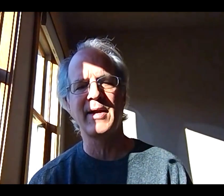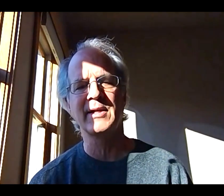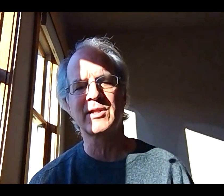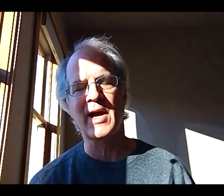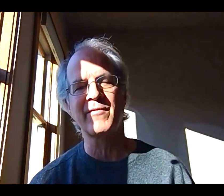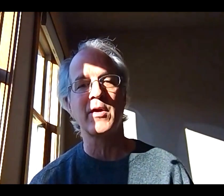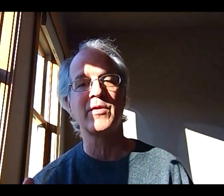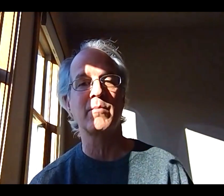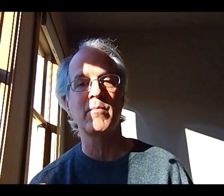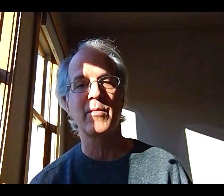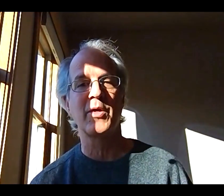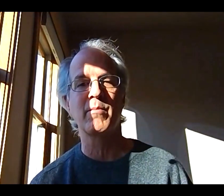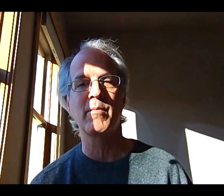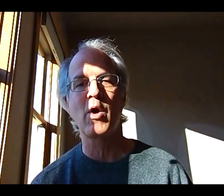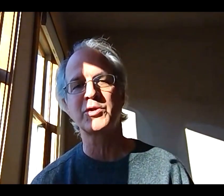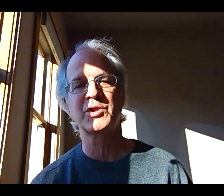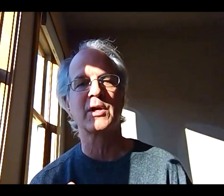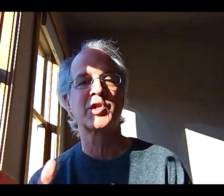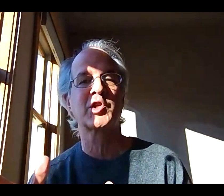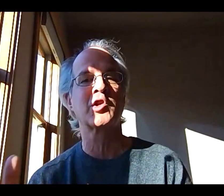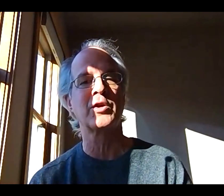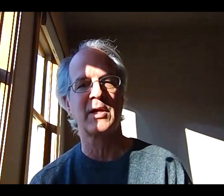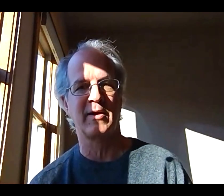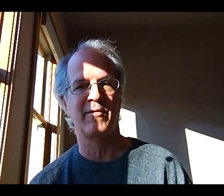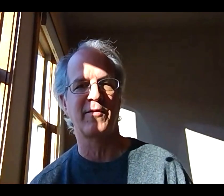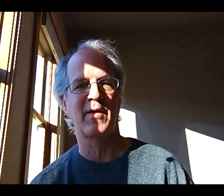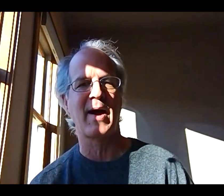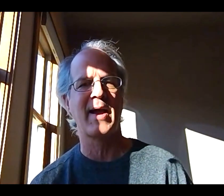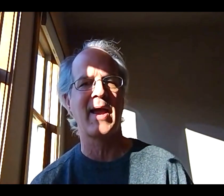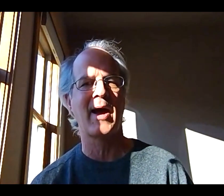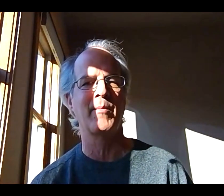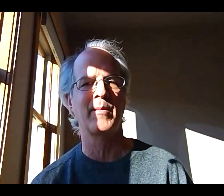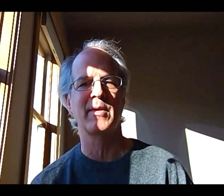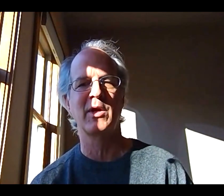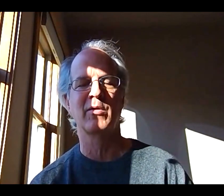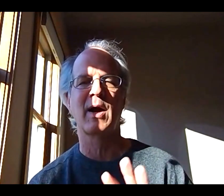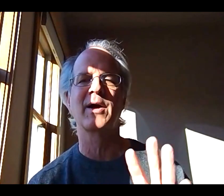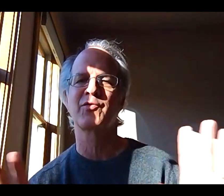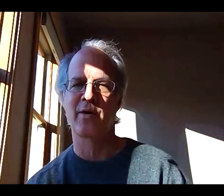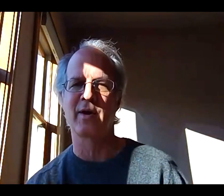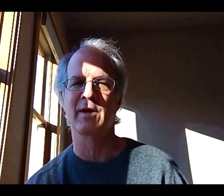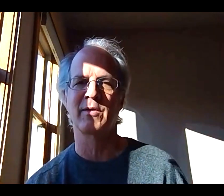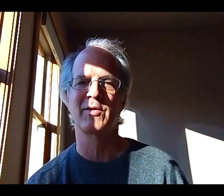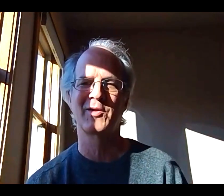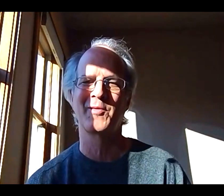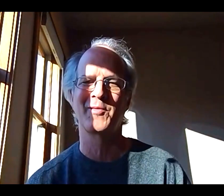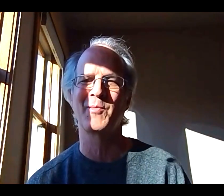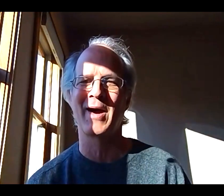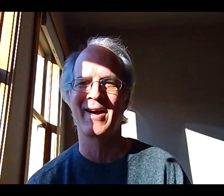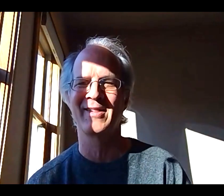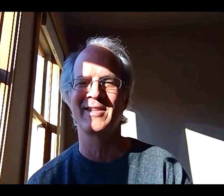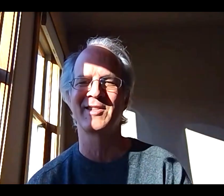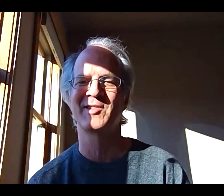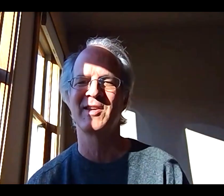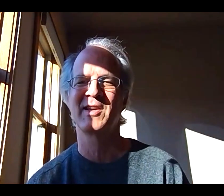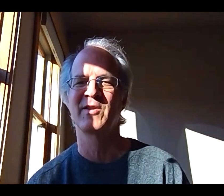it's kind of the most assertive I am, you know, contrary to to my colleagues here